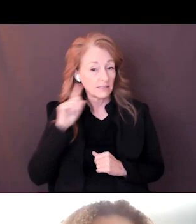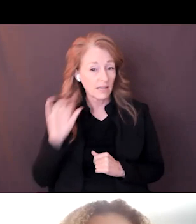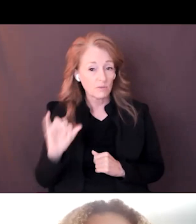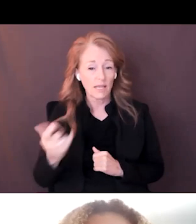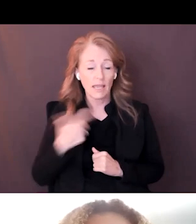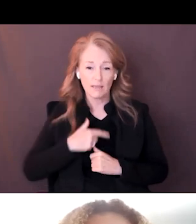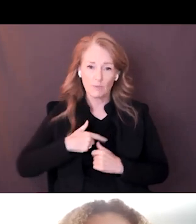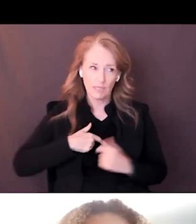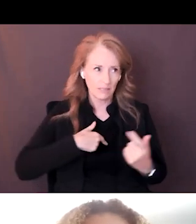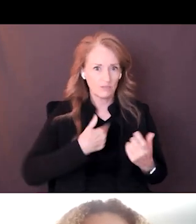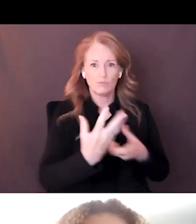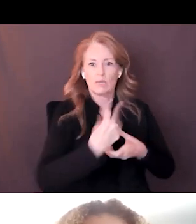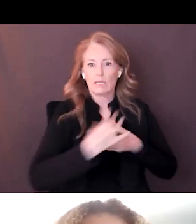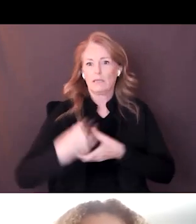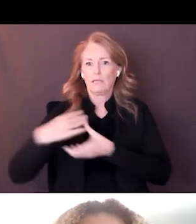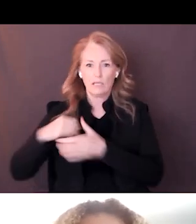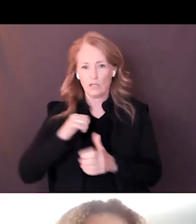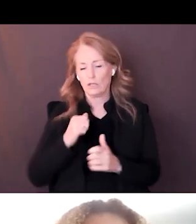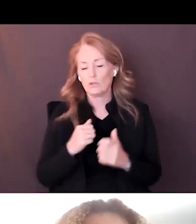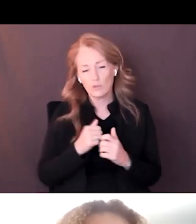LICENSED INDIVIDUALS, BUT EXPANDING THE POOL.